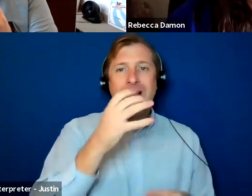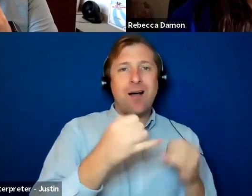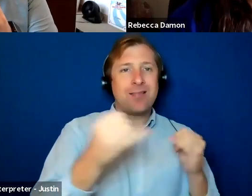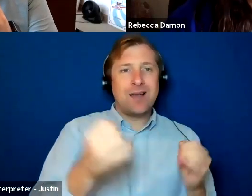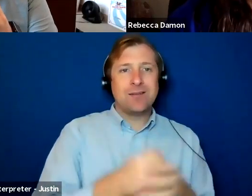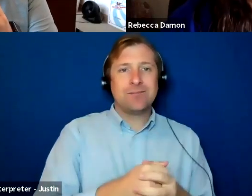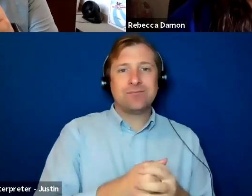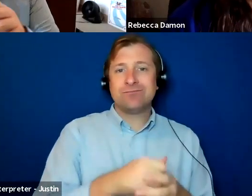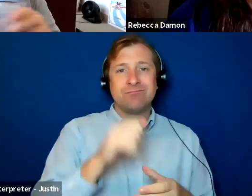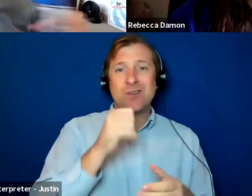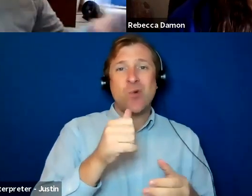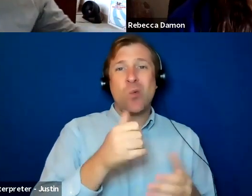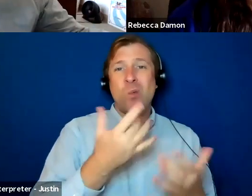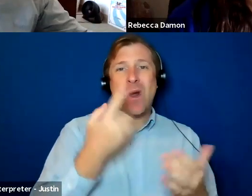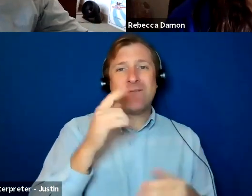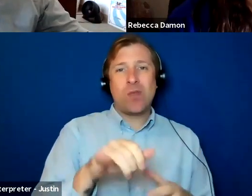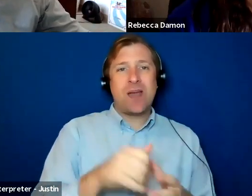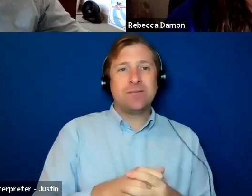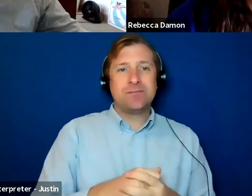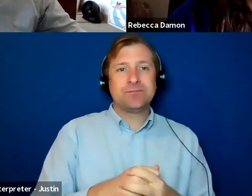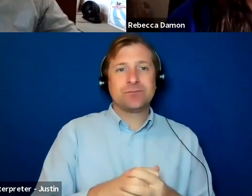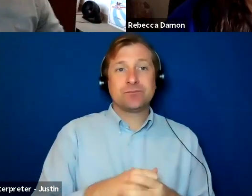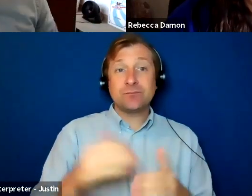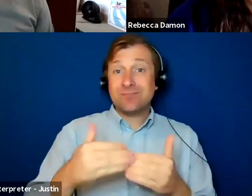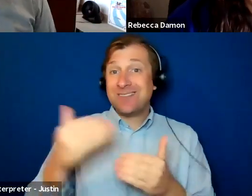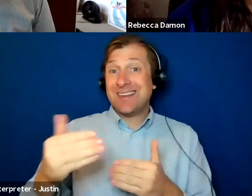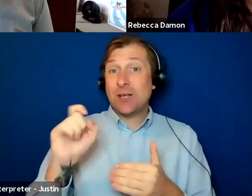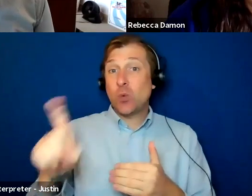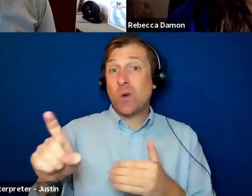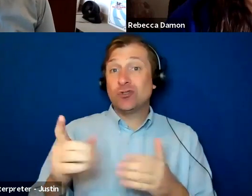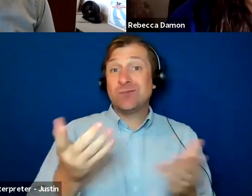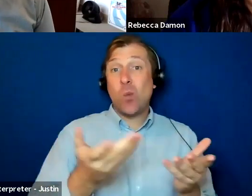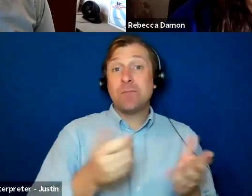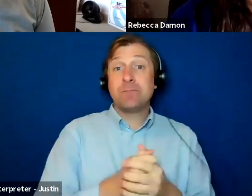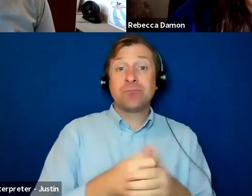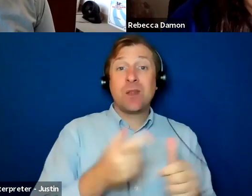Don't wait to do that. The next question is, "First, thank you for all your hard work